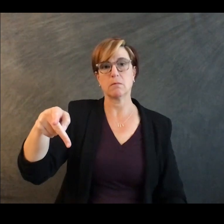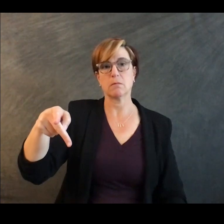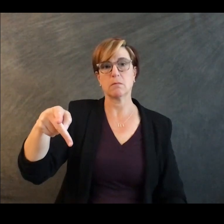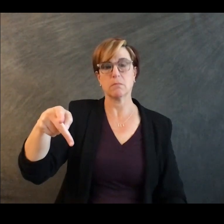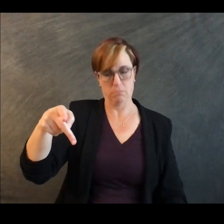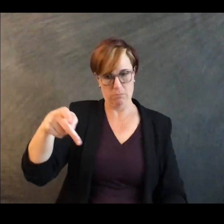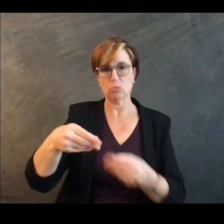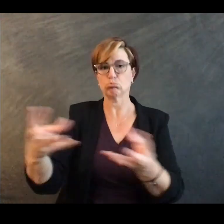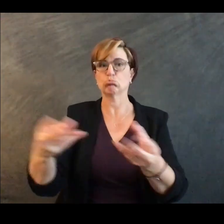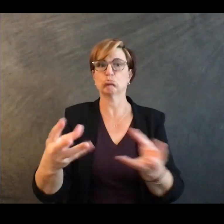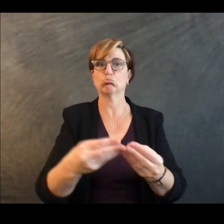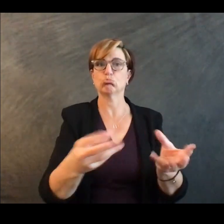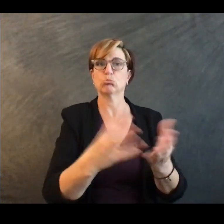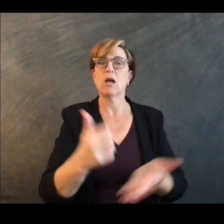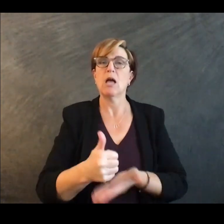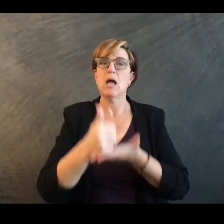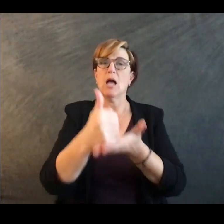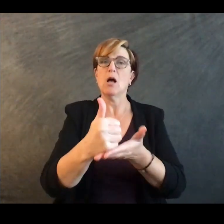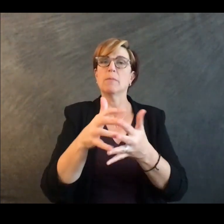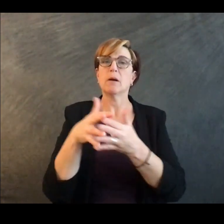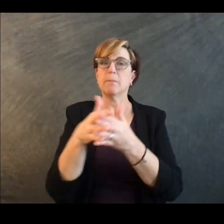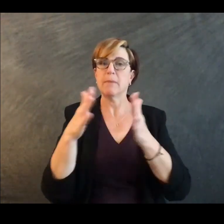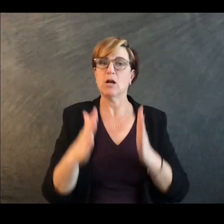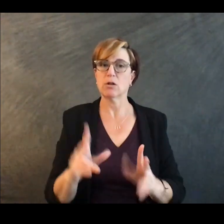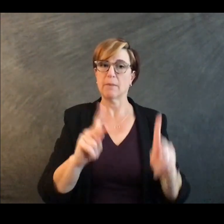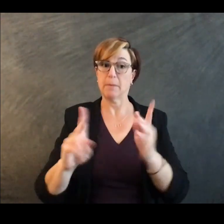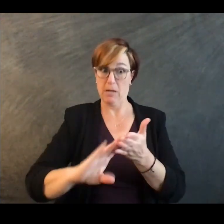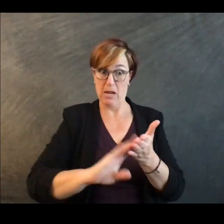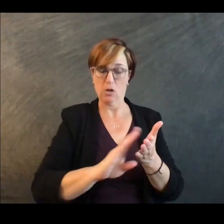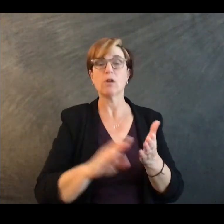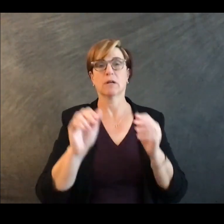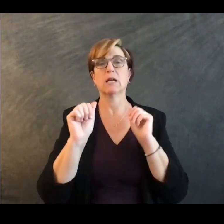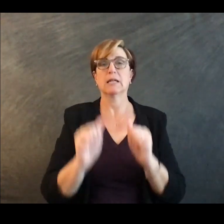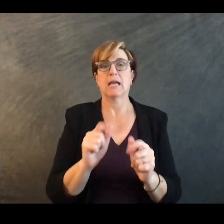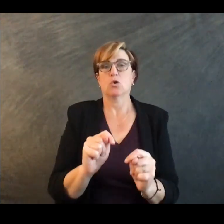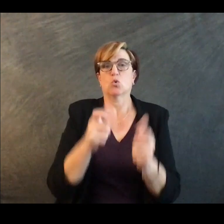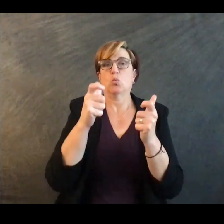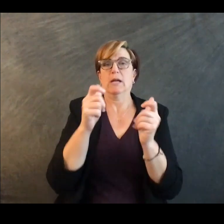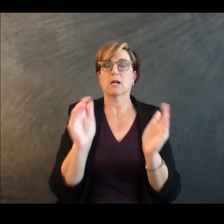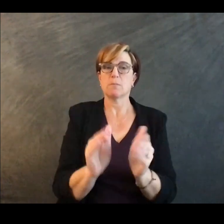quick and full recovery we're doing very well we're looking very bipartisan